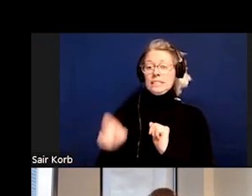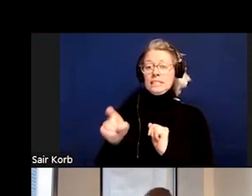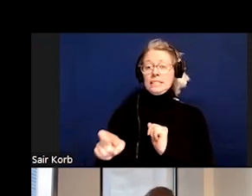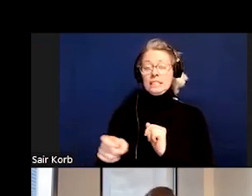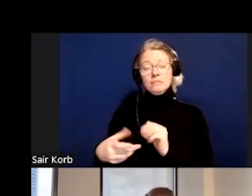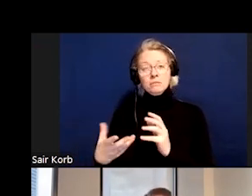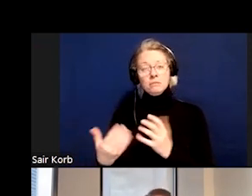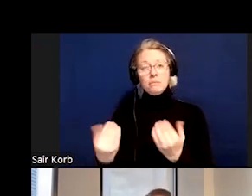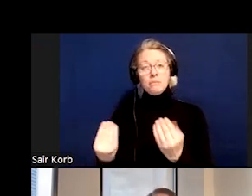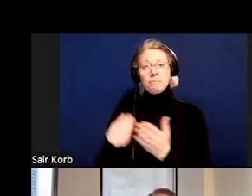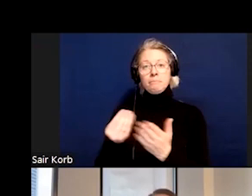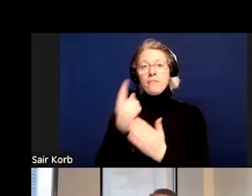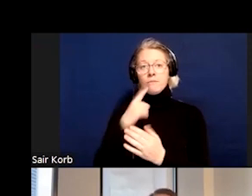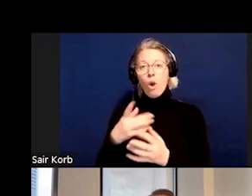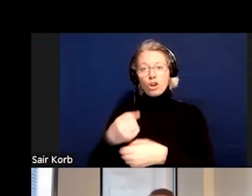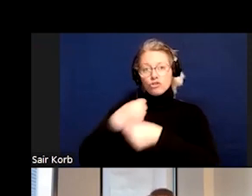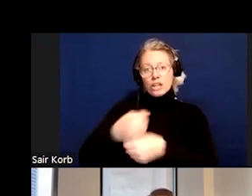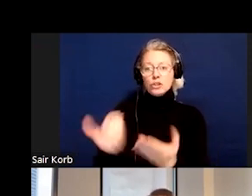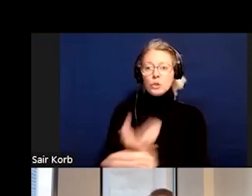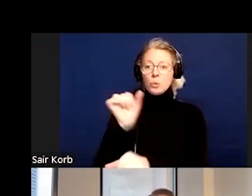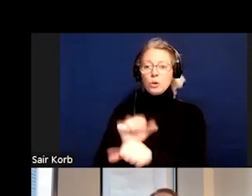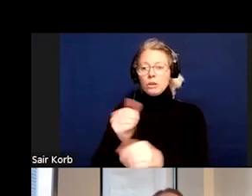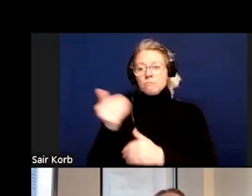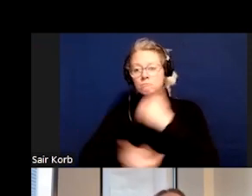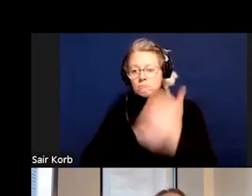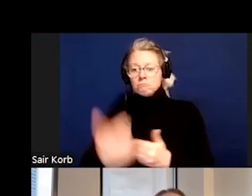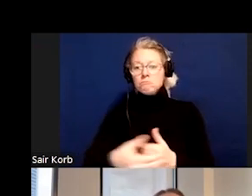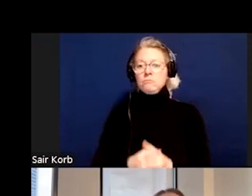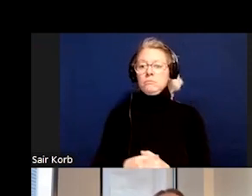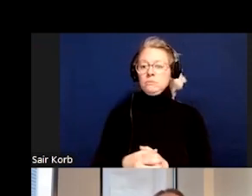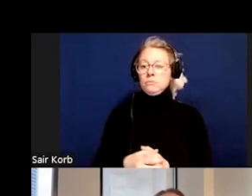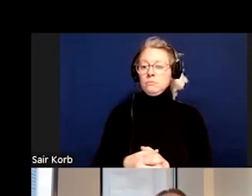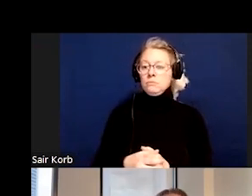activities that they might want to be undertaking. And so that is why the majority of the increase